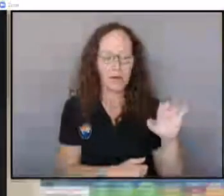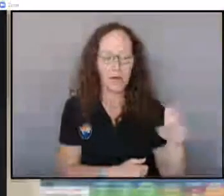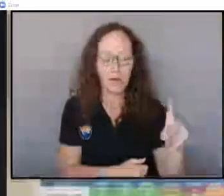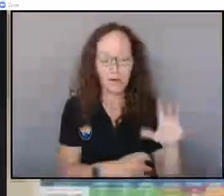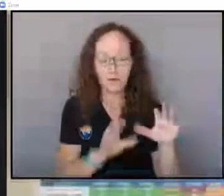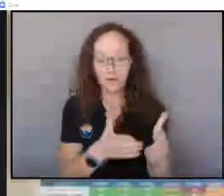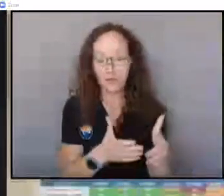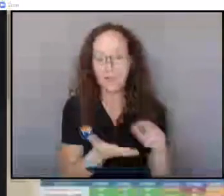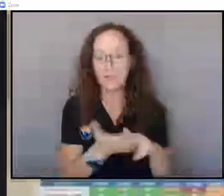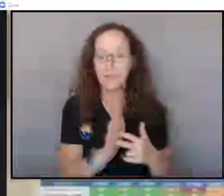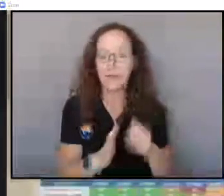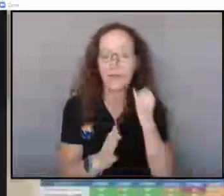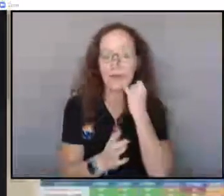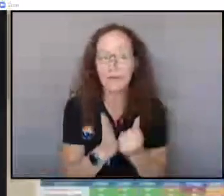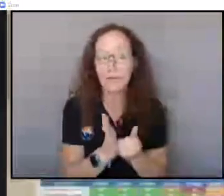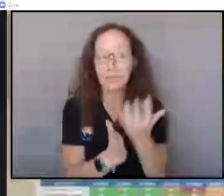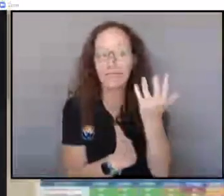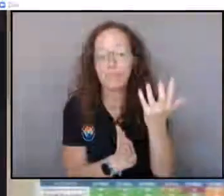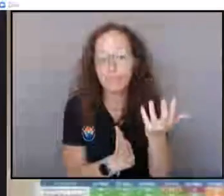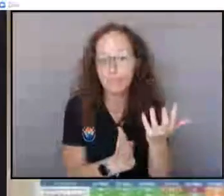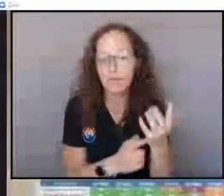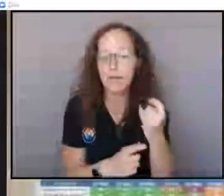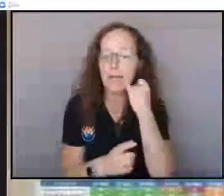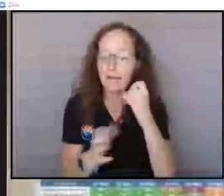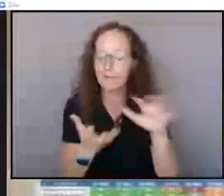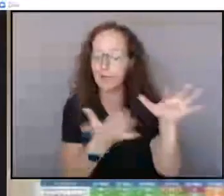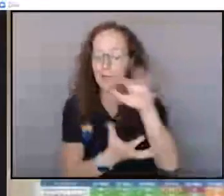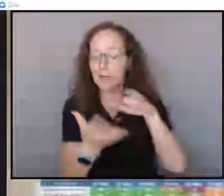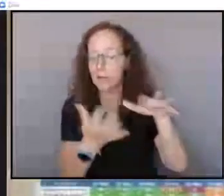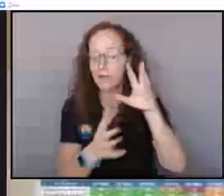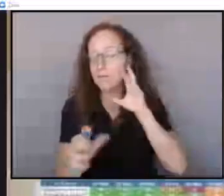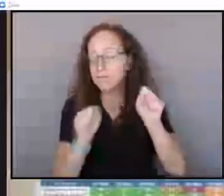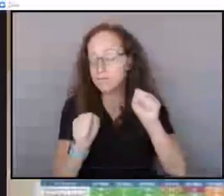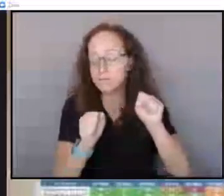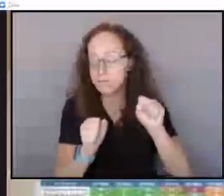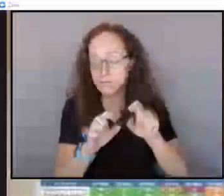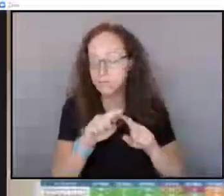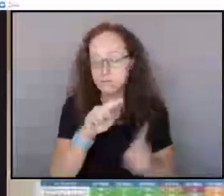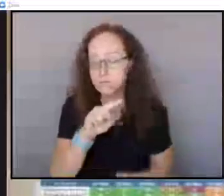THROUGH, WE ARE PREPARED TO JUMP ON THOSE FIRES FAST